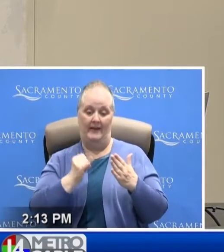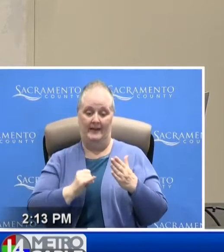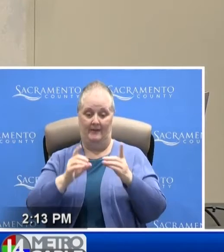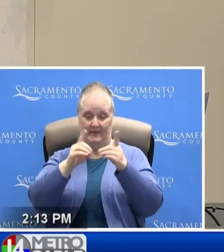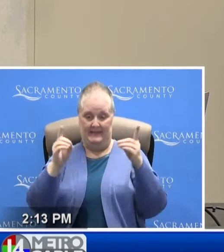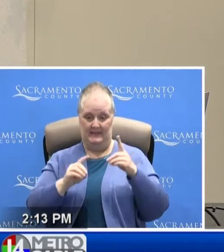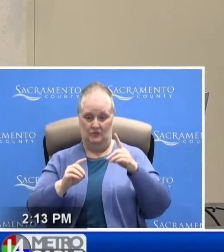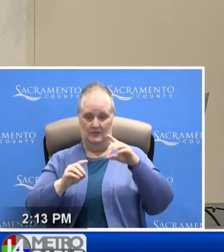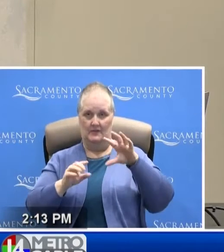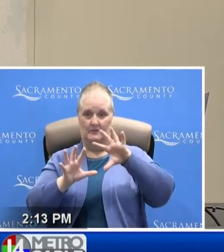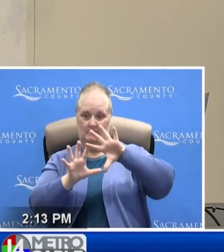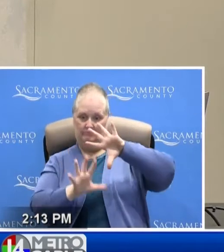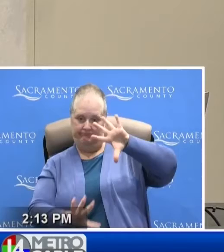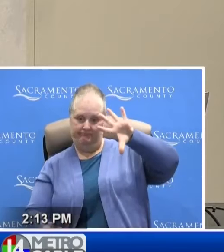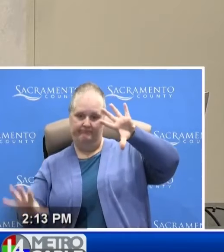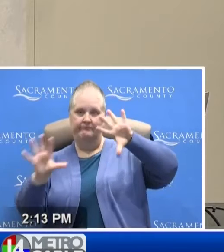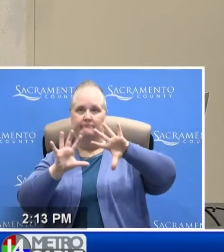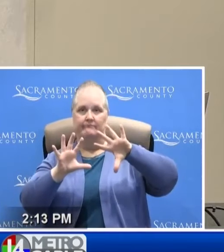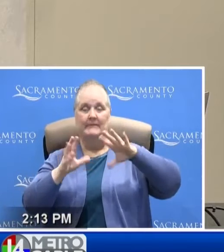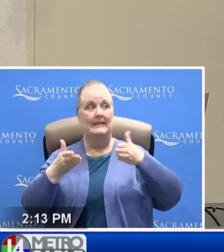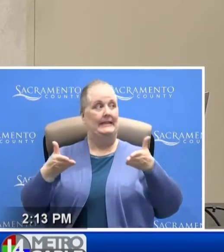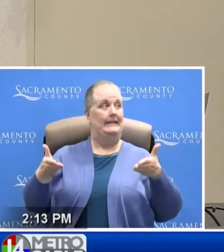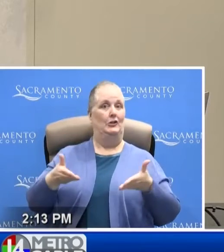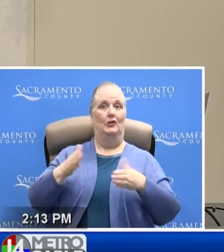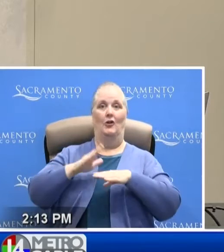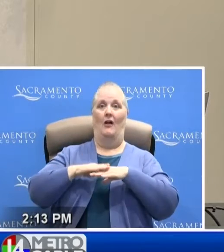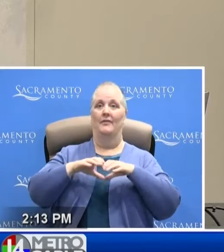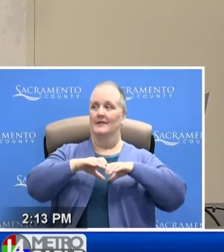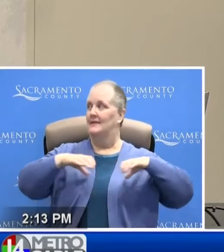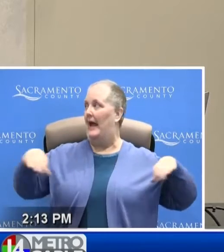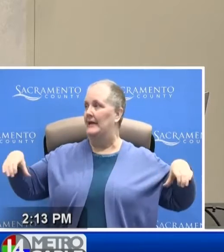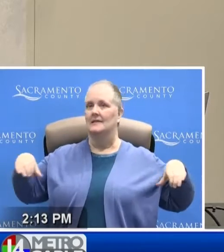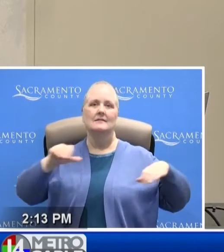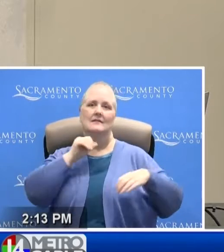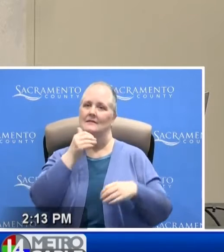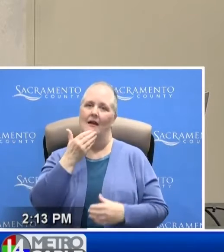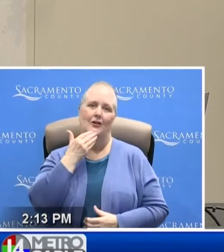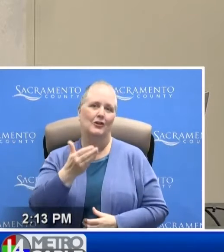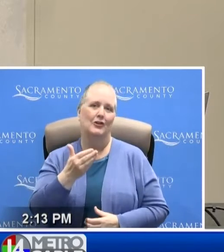up in the Dyas, it was a good practice. I don't think it's best practice,